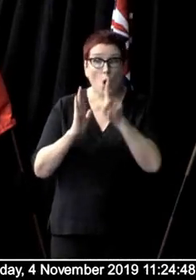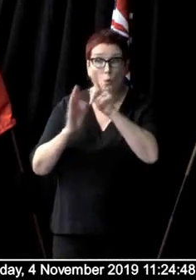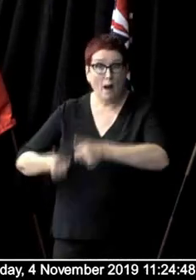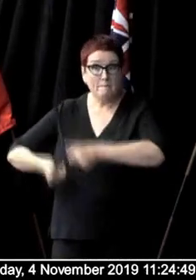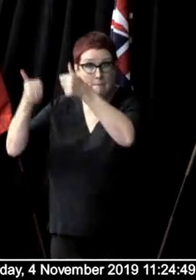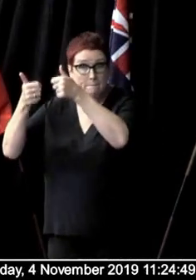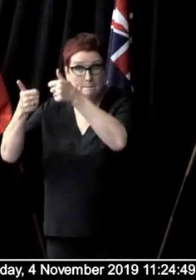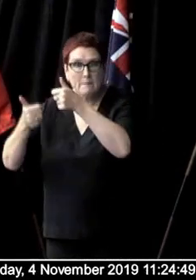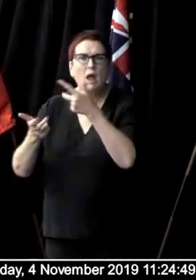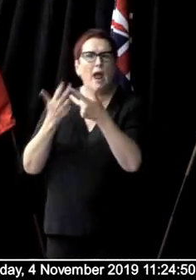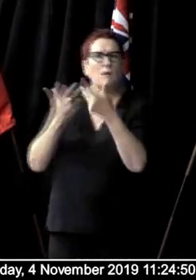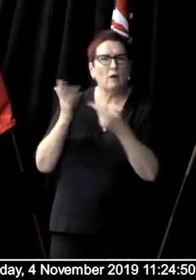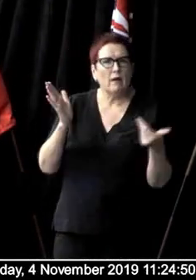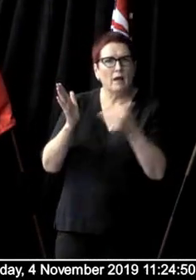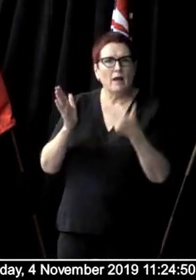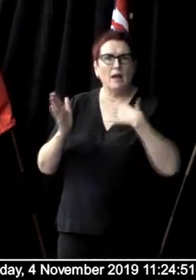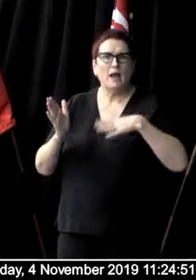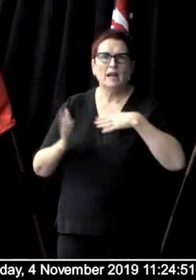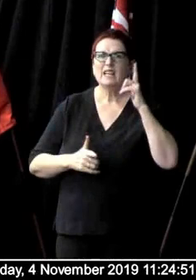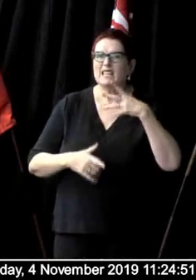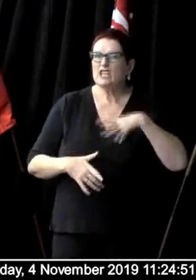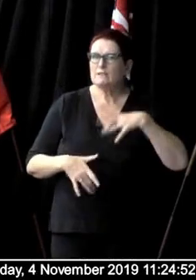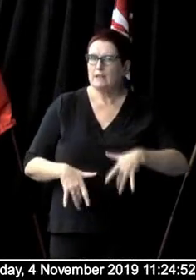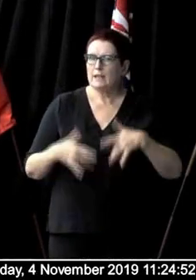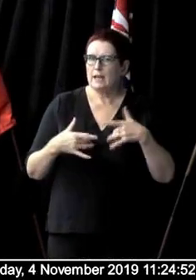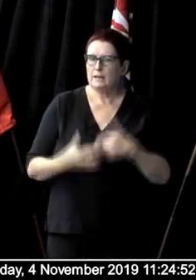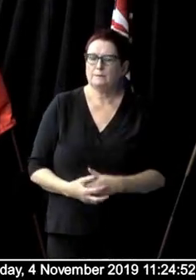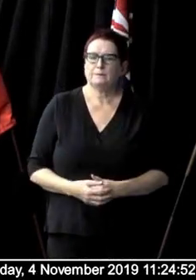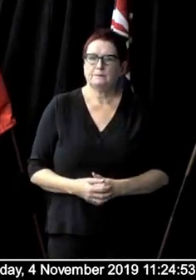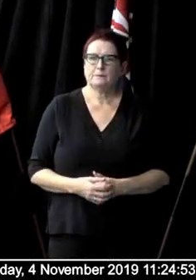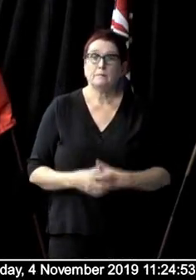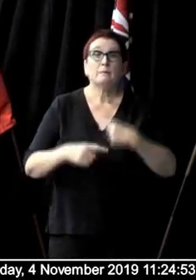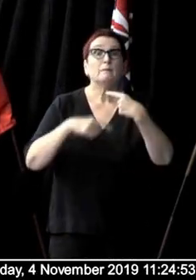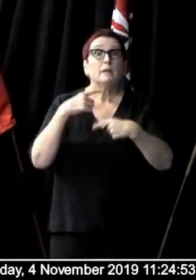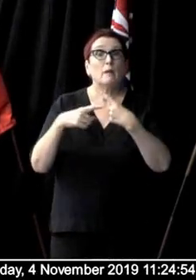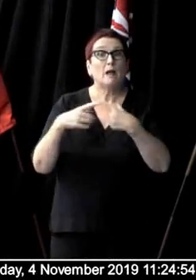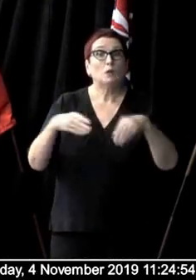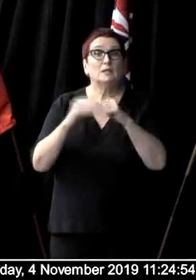and what additional needs these educators perceive are required in respect of inclusive education.